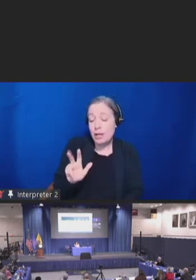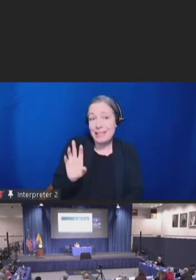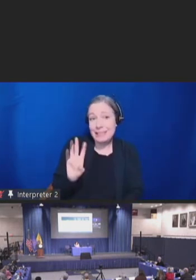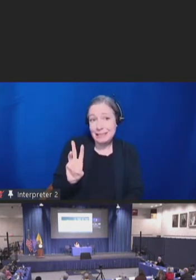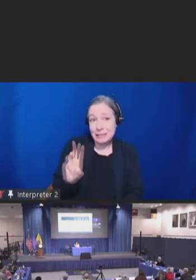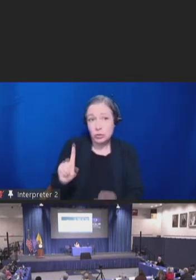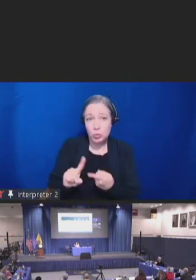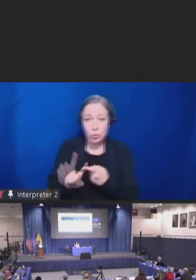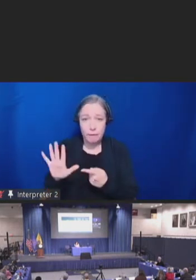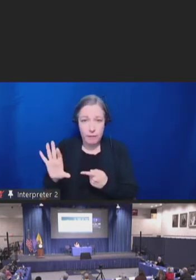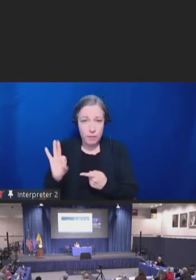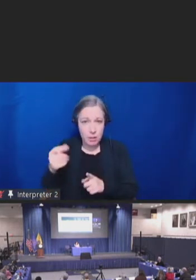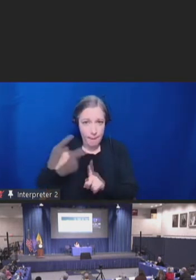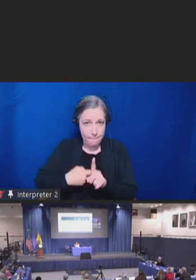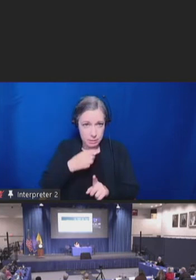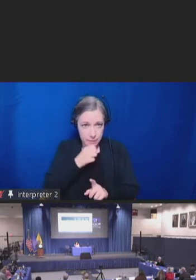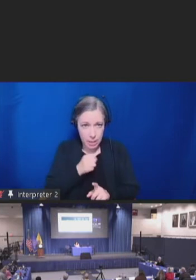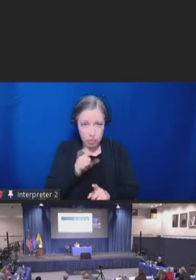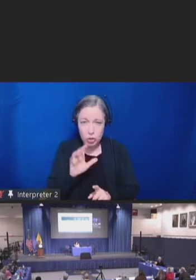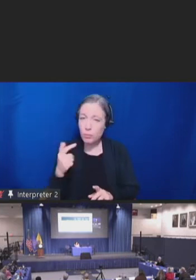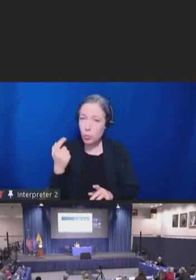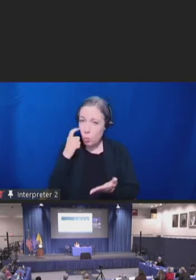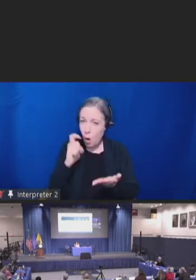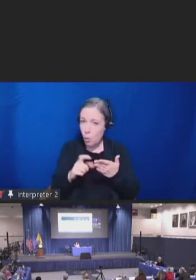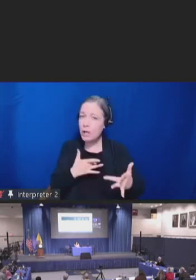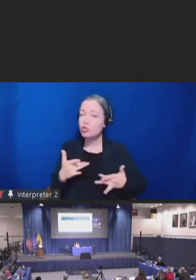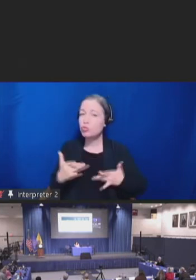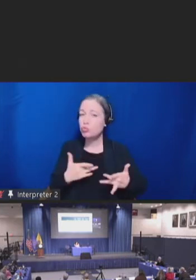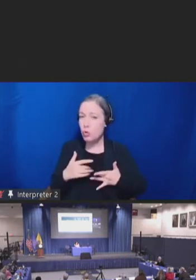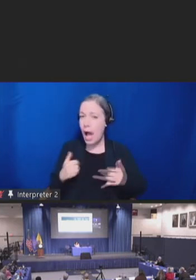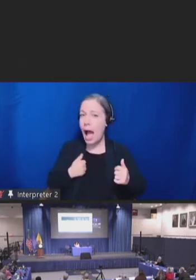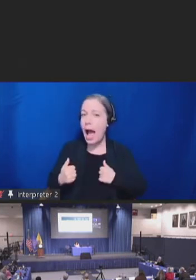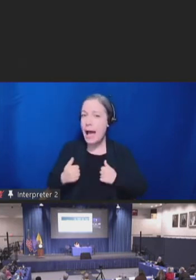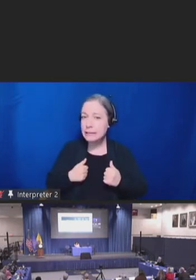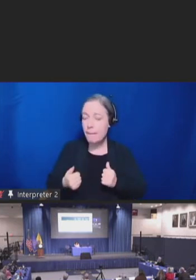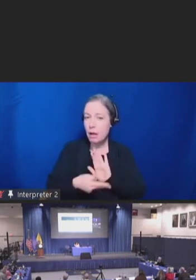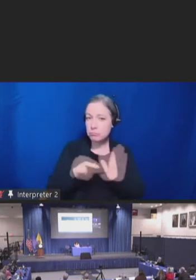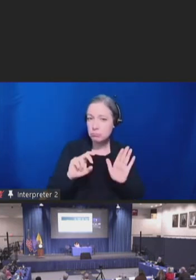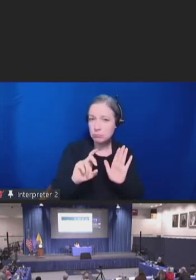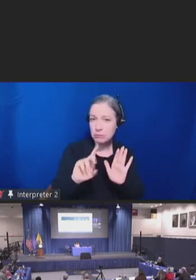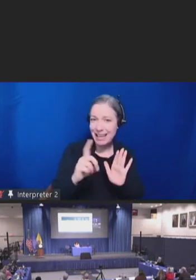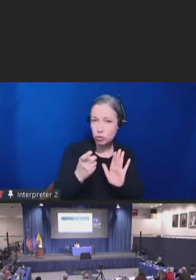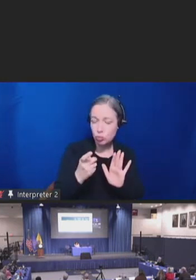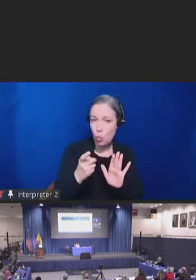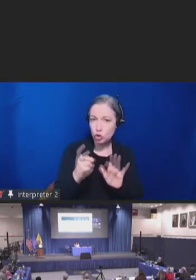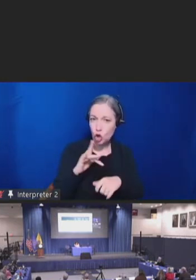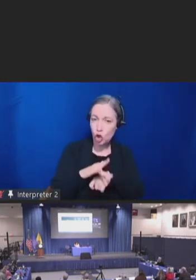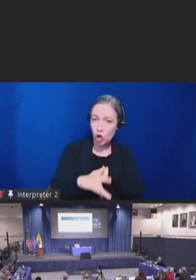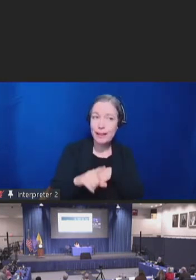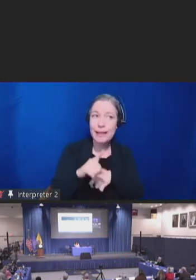There was some concern that asthma diagnosed earlier might really be viral-induced wheezing and not asthma.